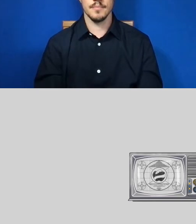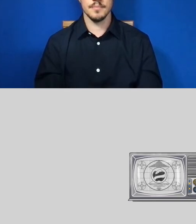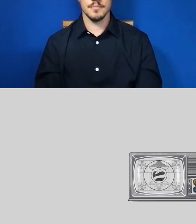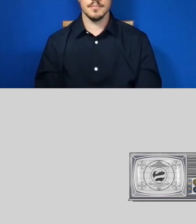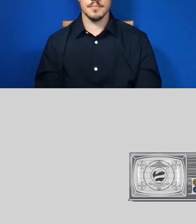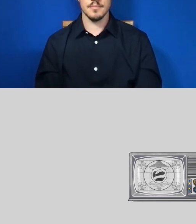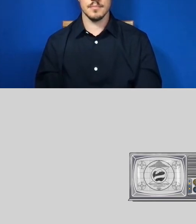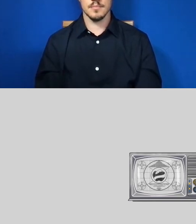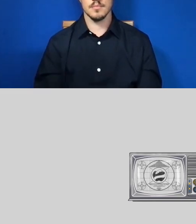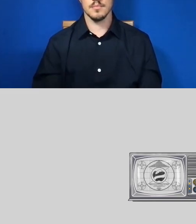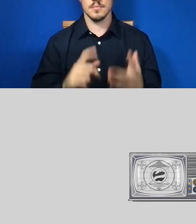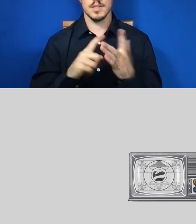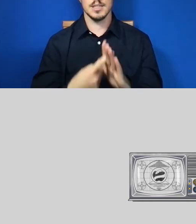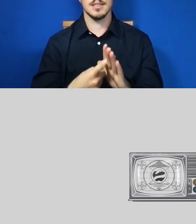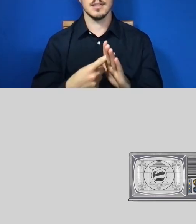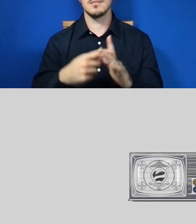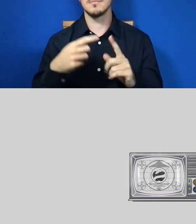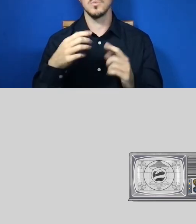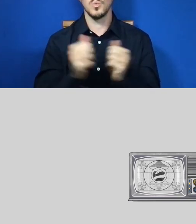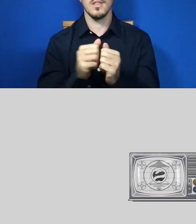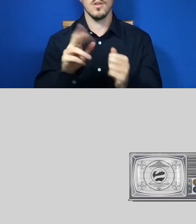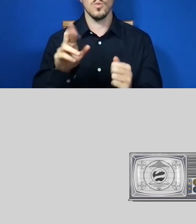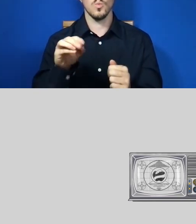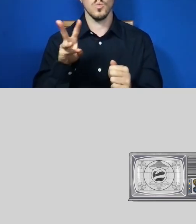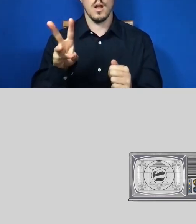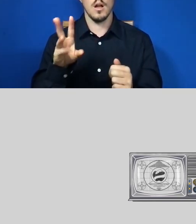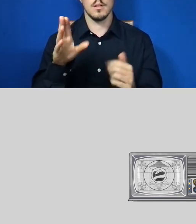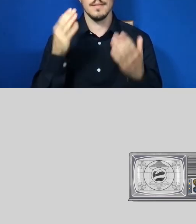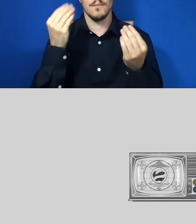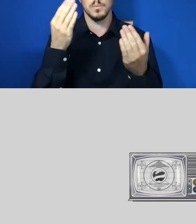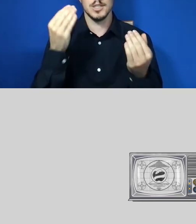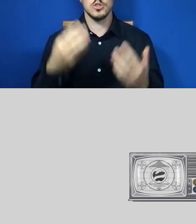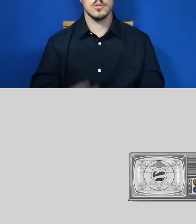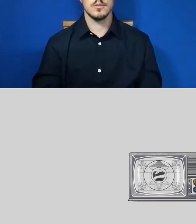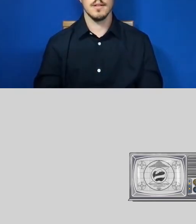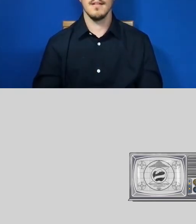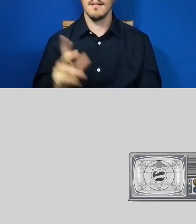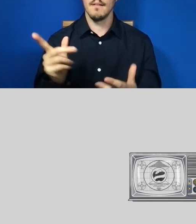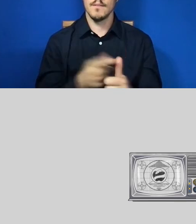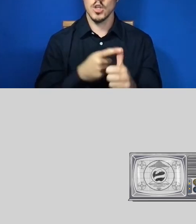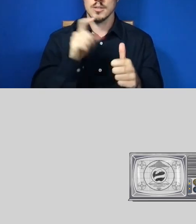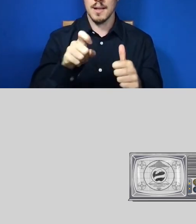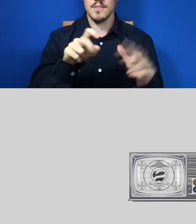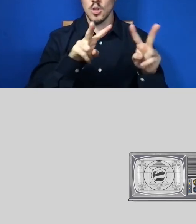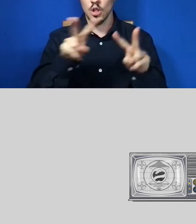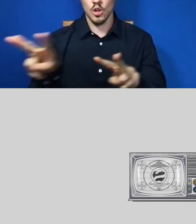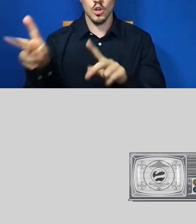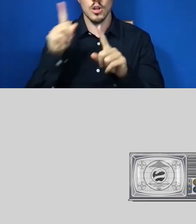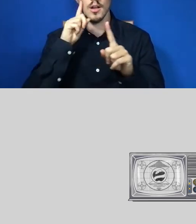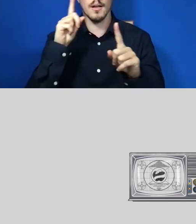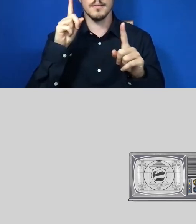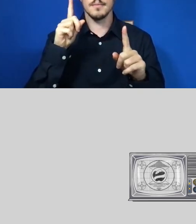Let's start by taking in raw data. First of all, to understand our data, we need to look at a plot of how our data